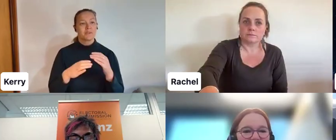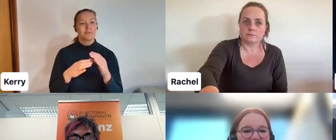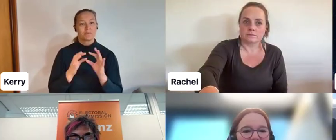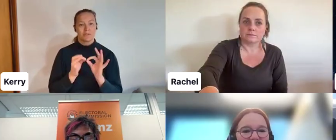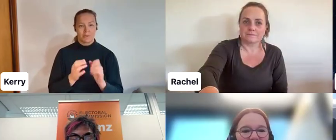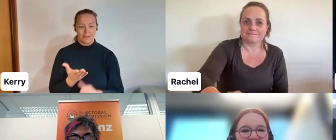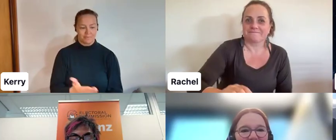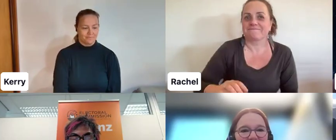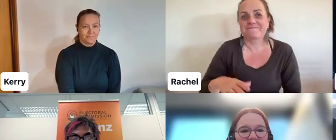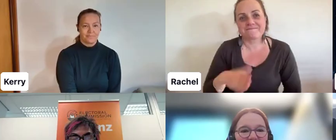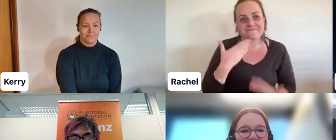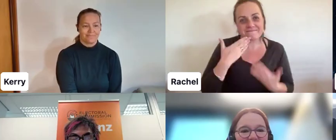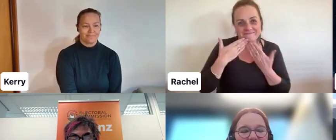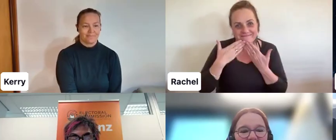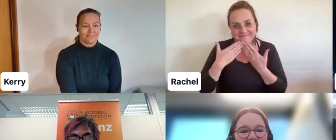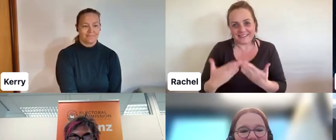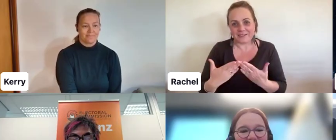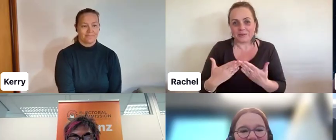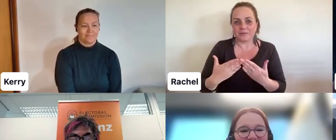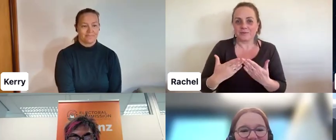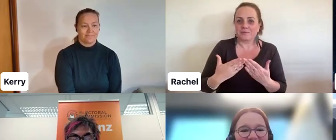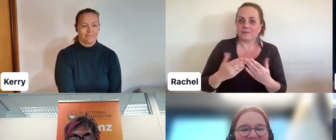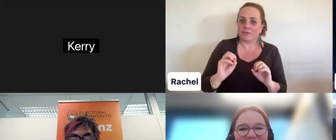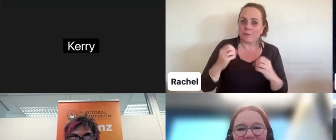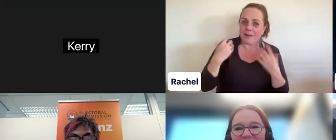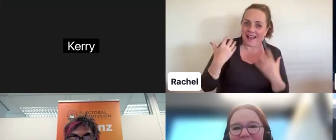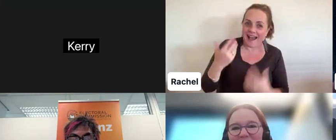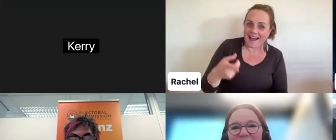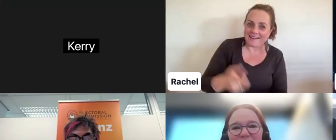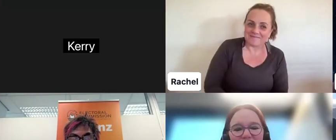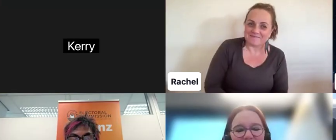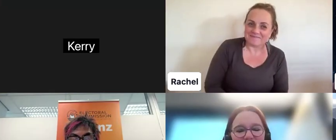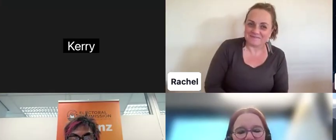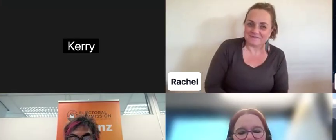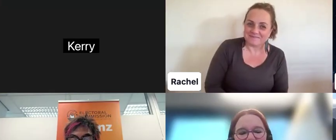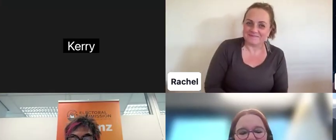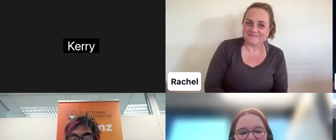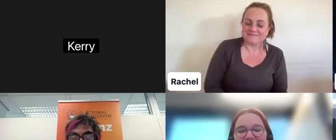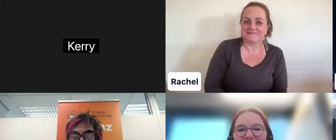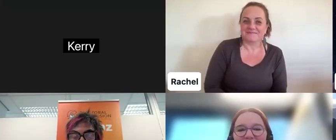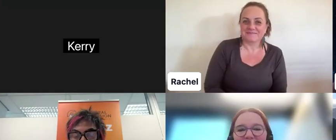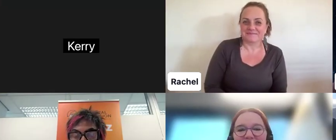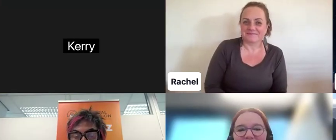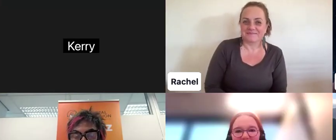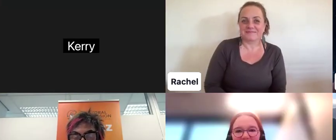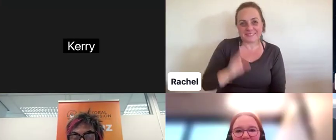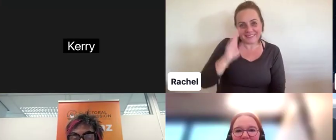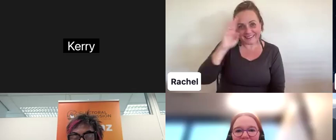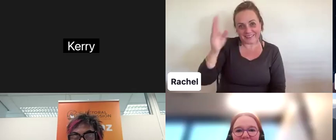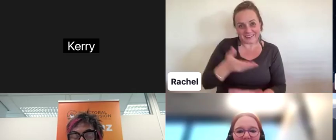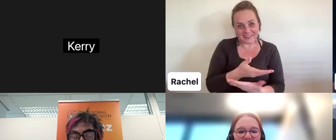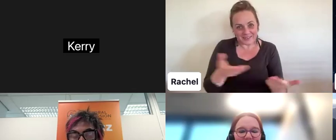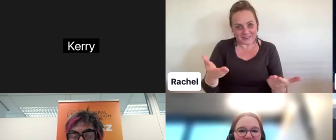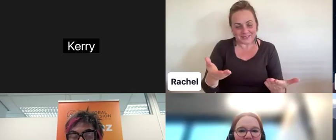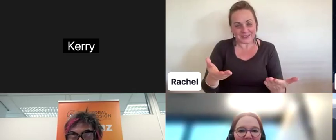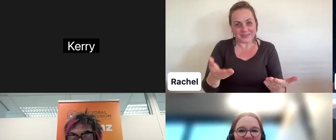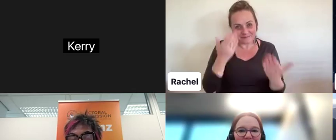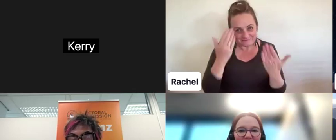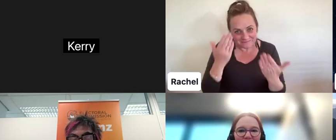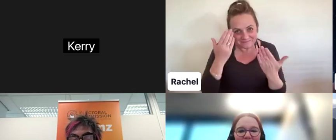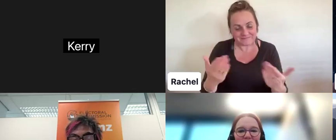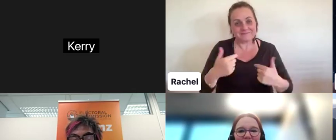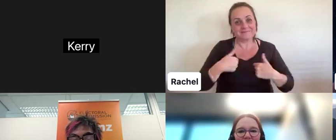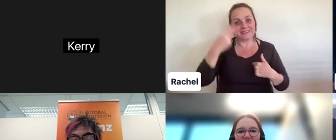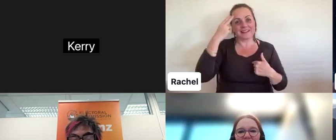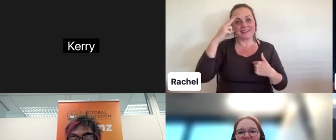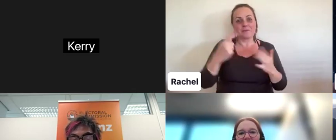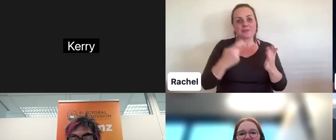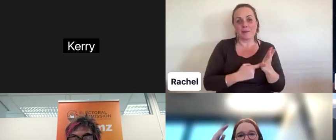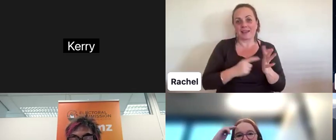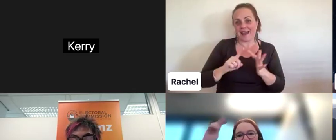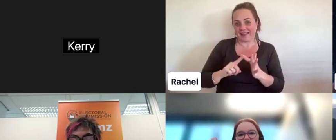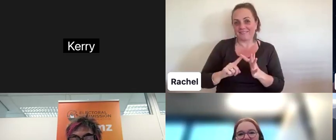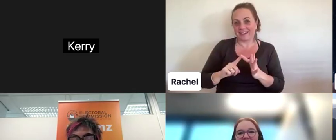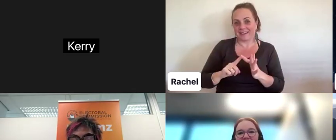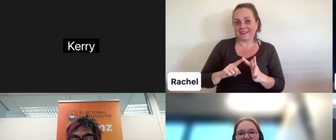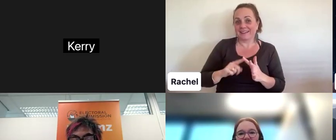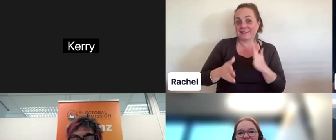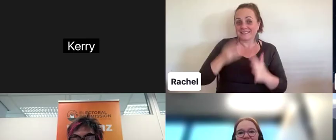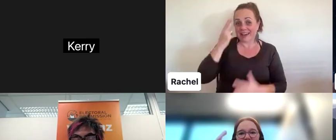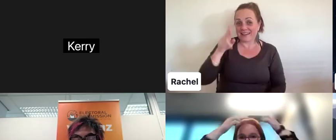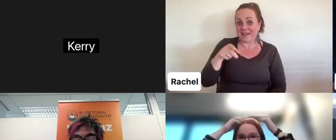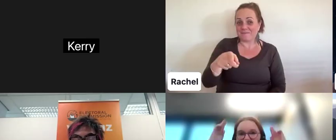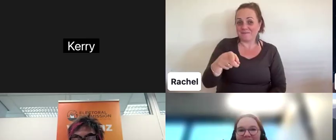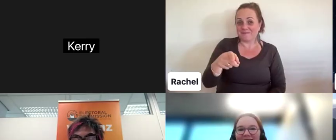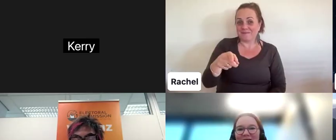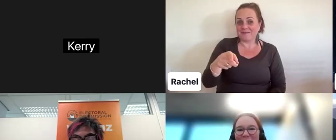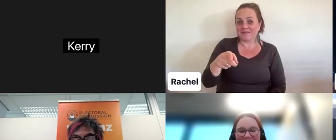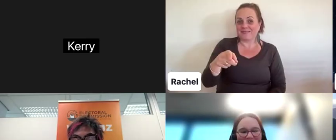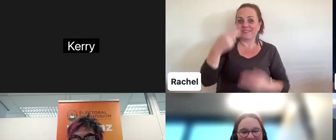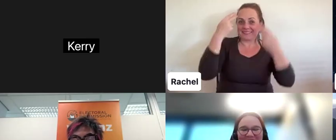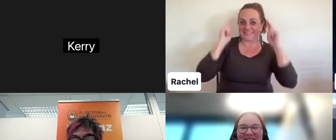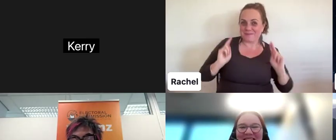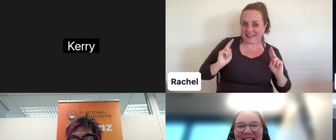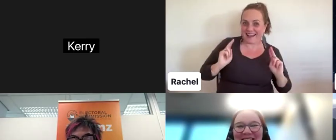Anusha. Rebecca. Kia ora koutou katoa. Ko Rebecca Elvy tōku ingoa. My sign name is this for my hair.